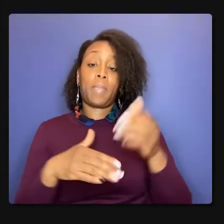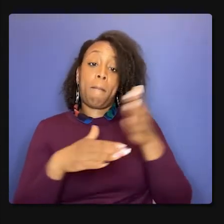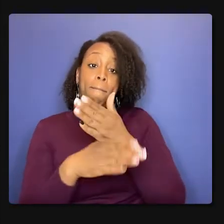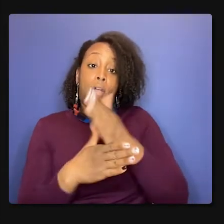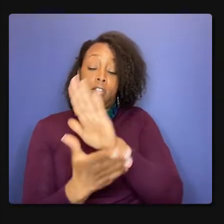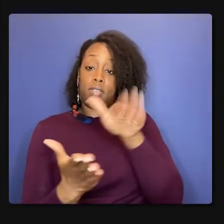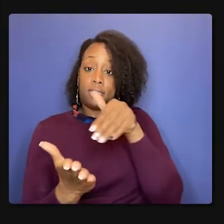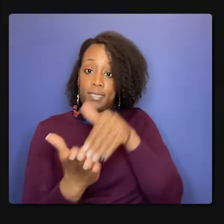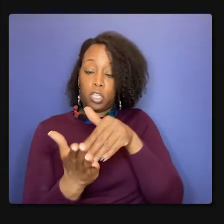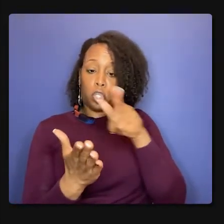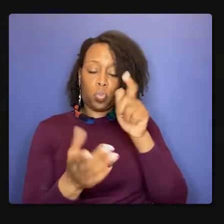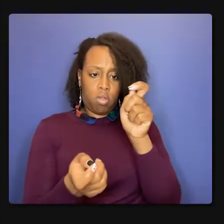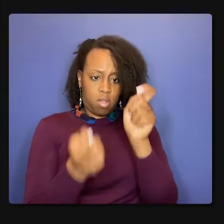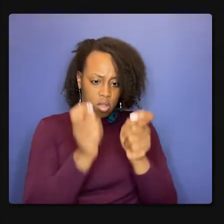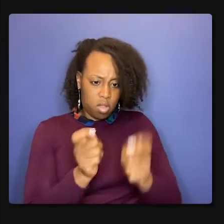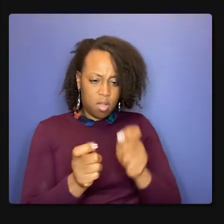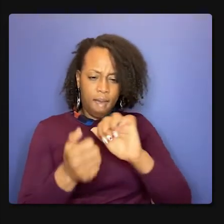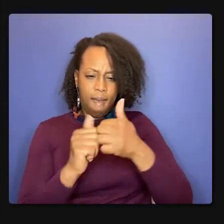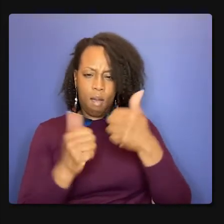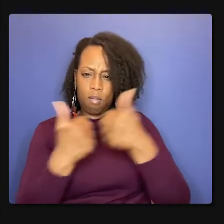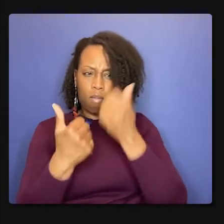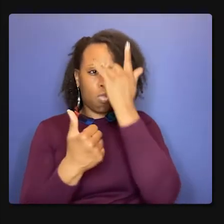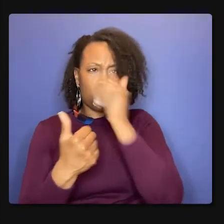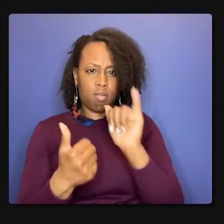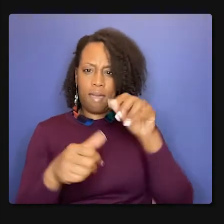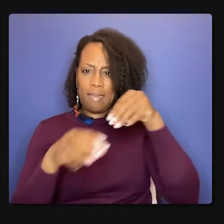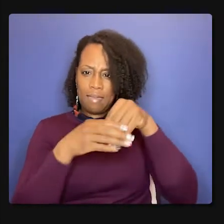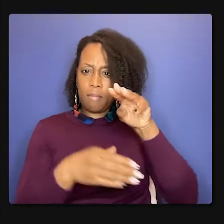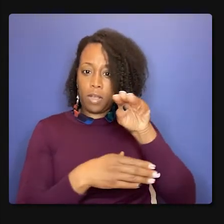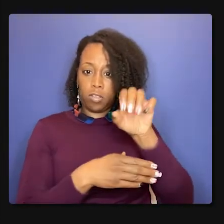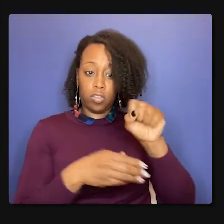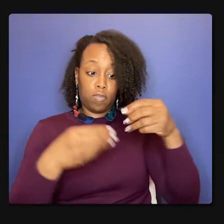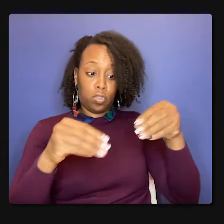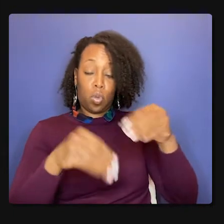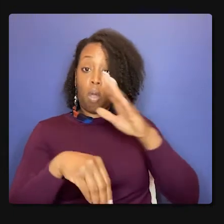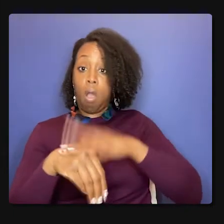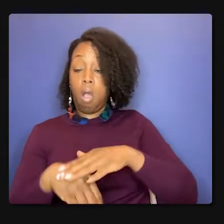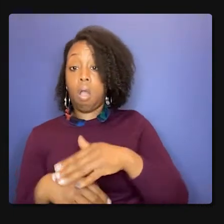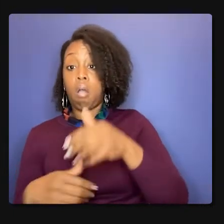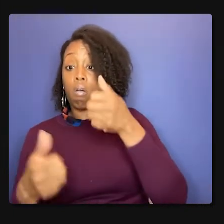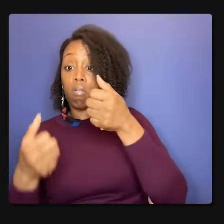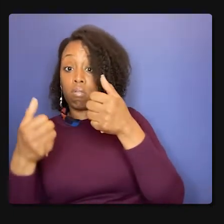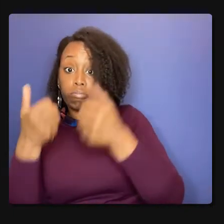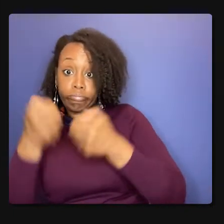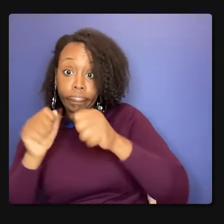In Partner Center, you will configure how your game will appear in the Microsoft Store on console,